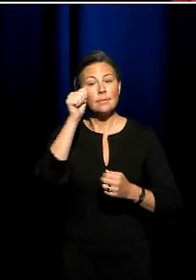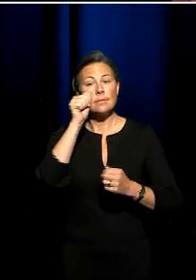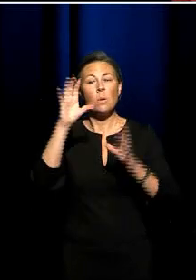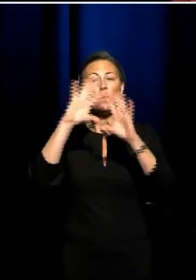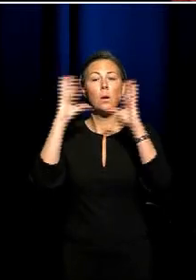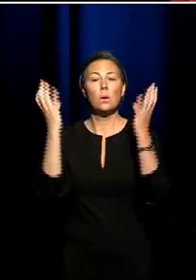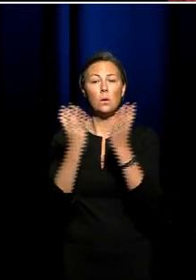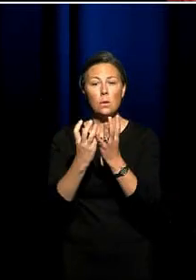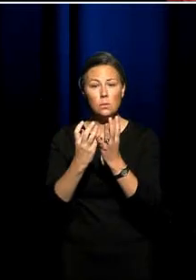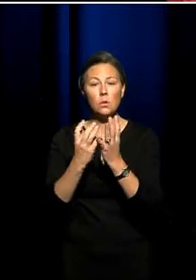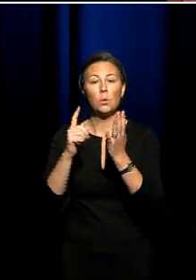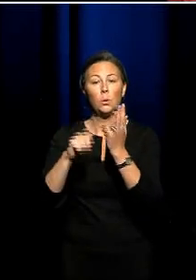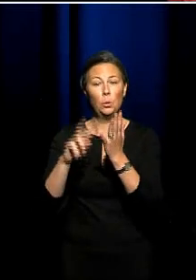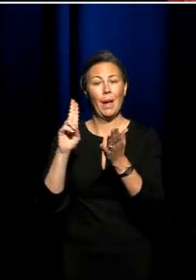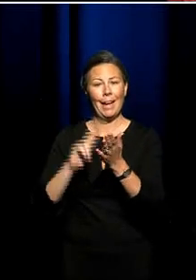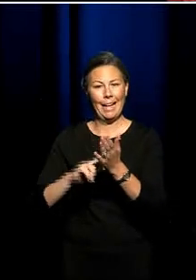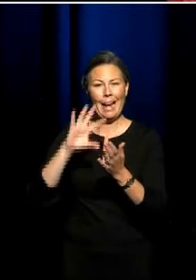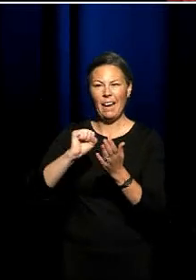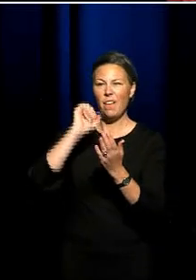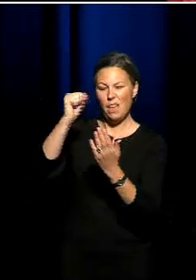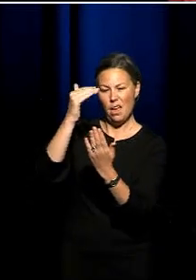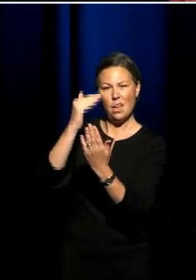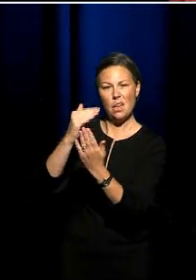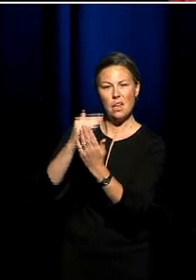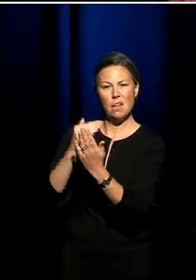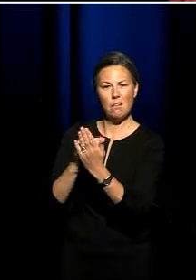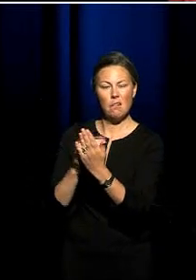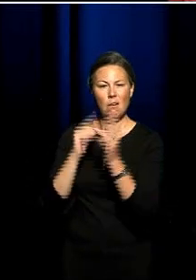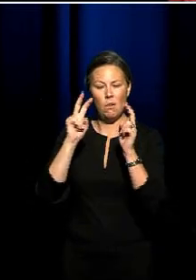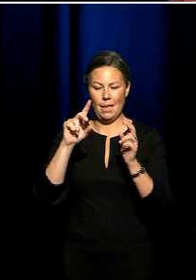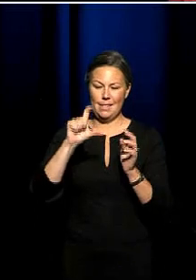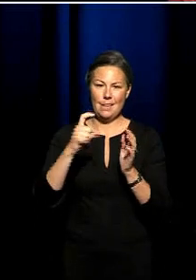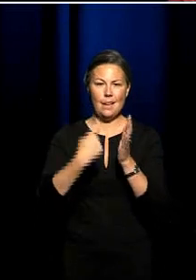Convention on the Rights of Persons with Disabilities to promote the human rights